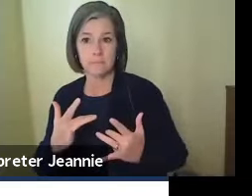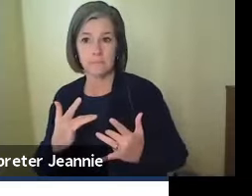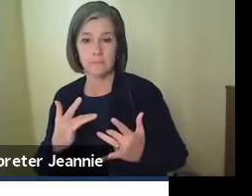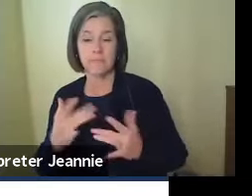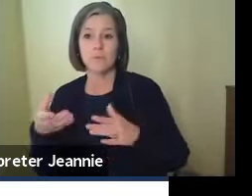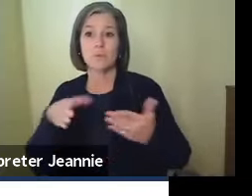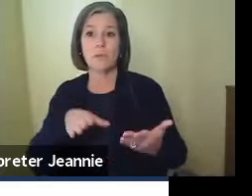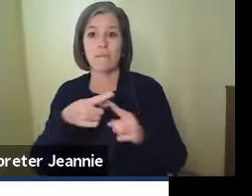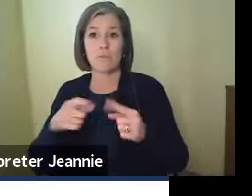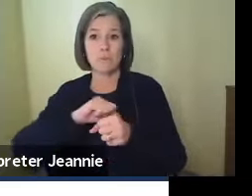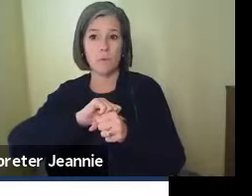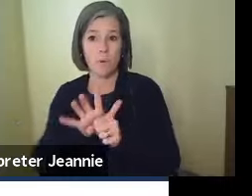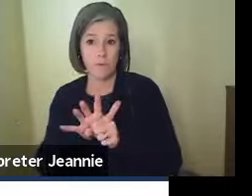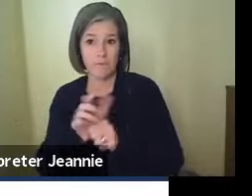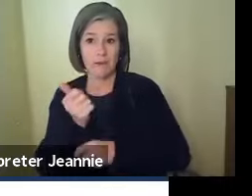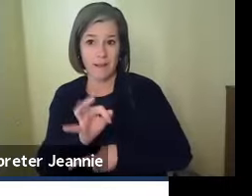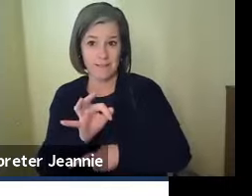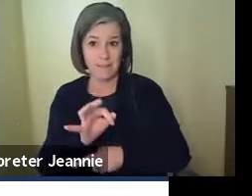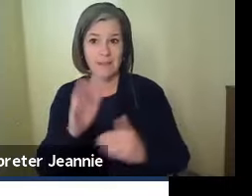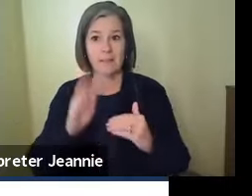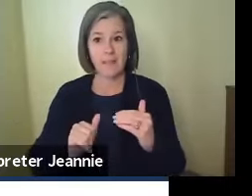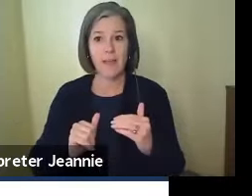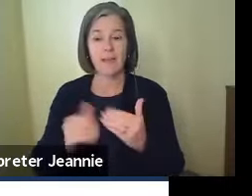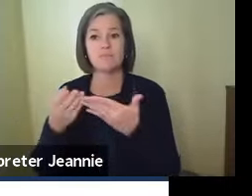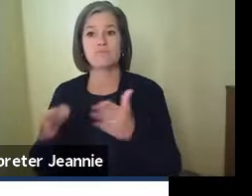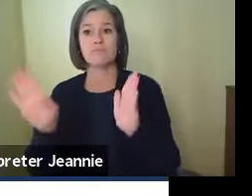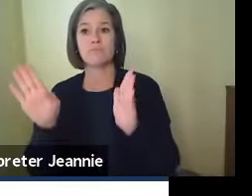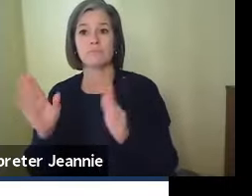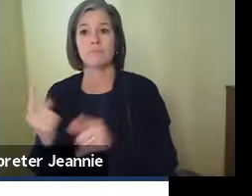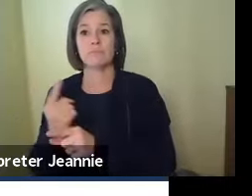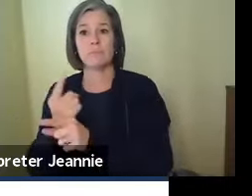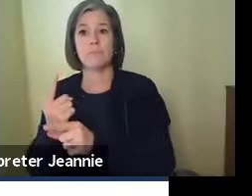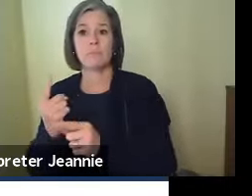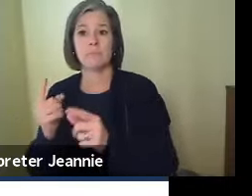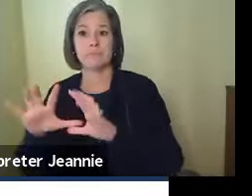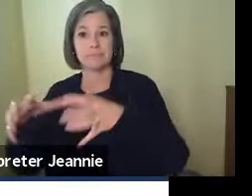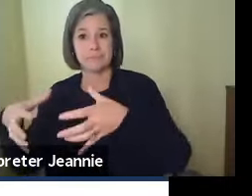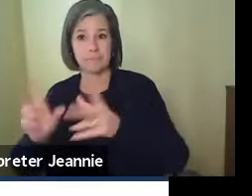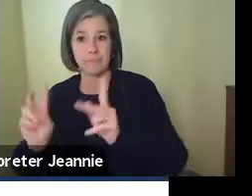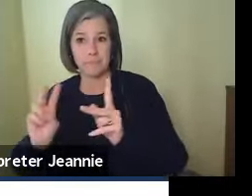from COVID-19 than has the typical population. So we are experiencing a death rate much